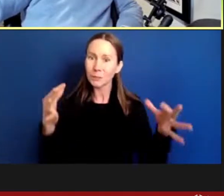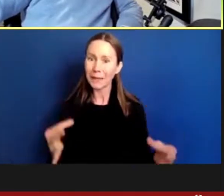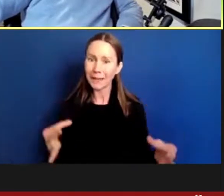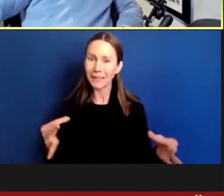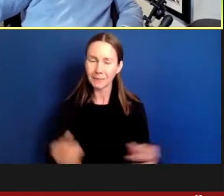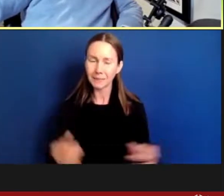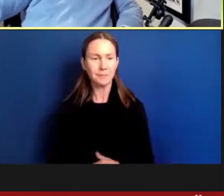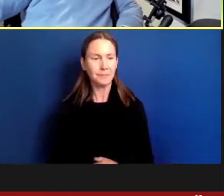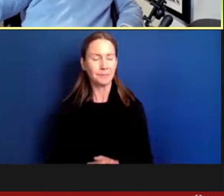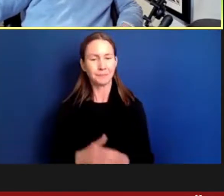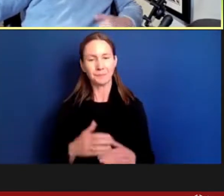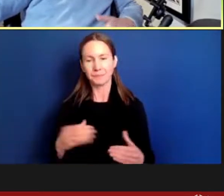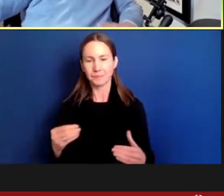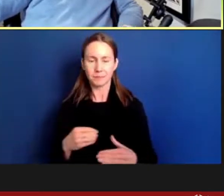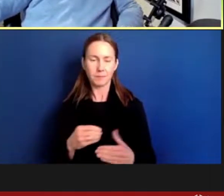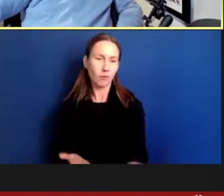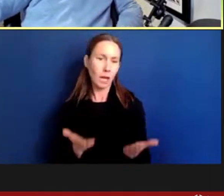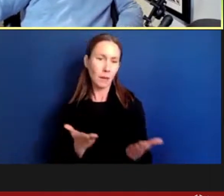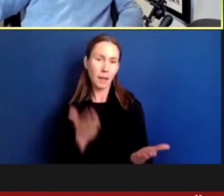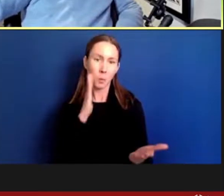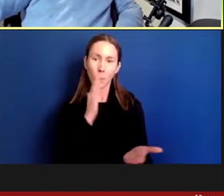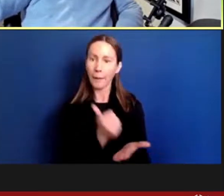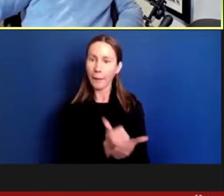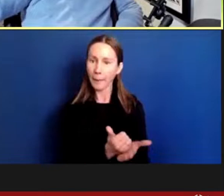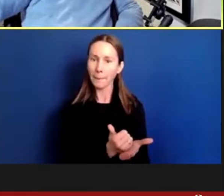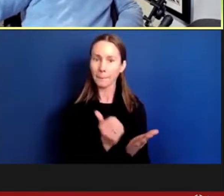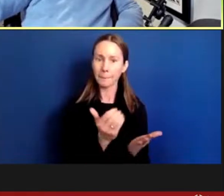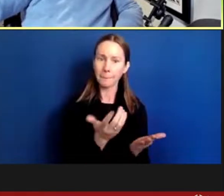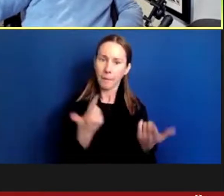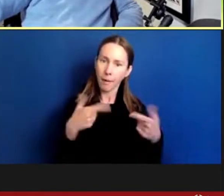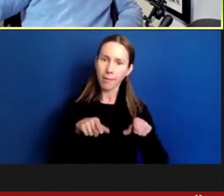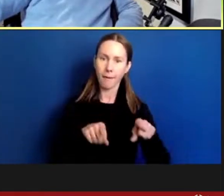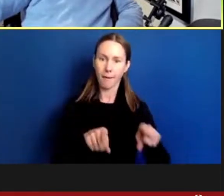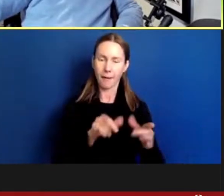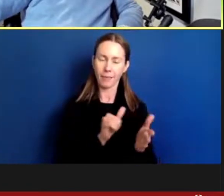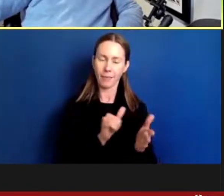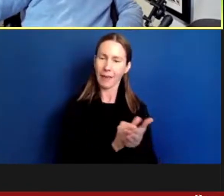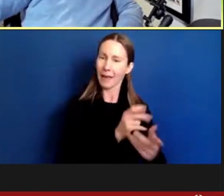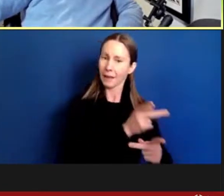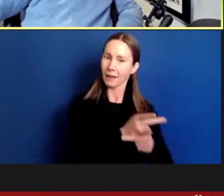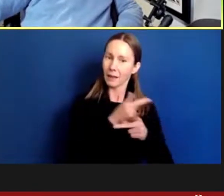recommendations that will help align the use of guardianship and decision-making alternatives